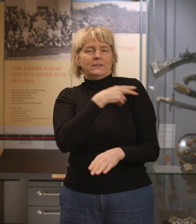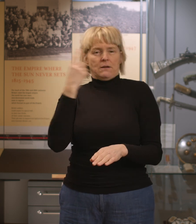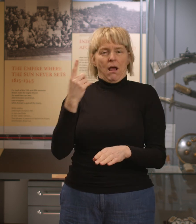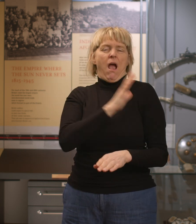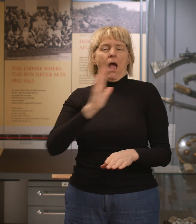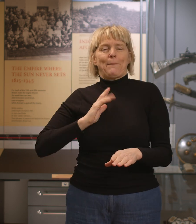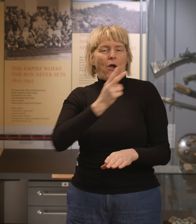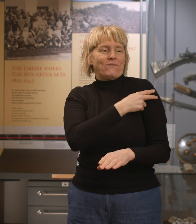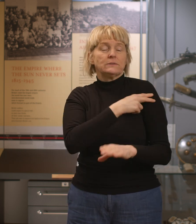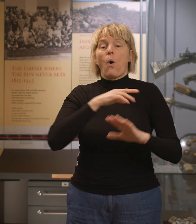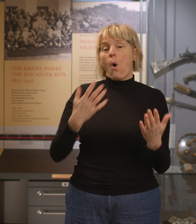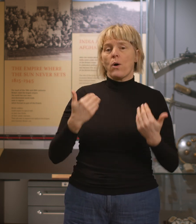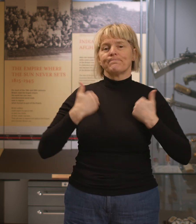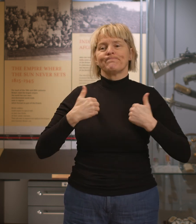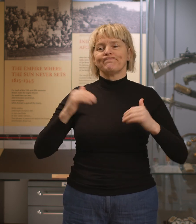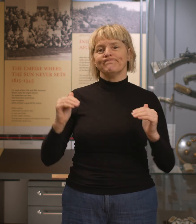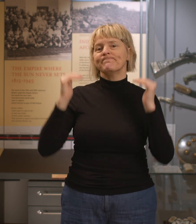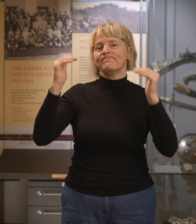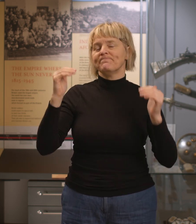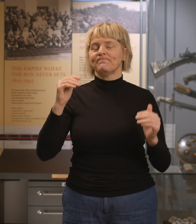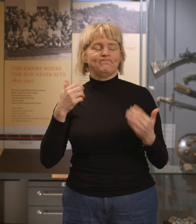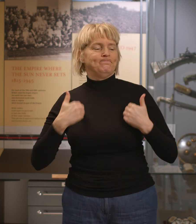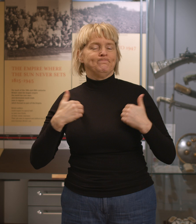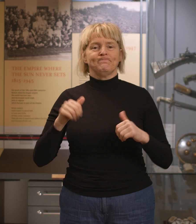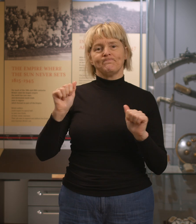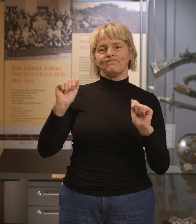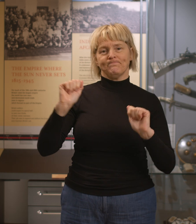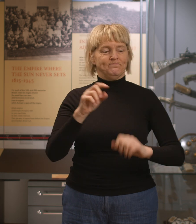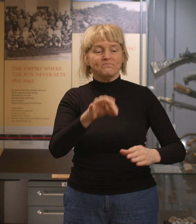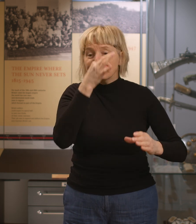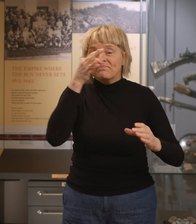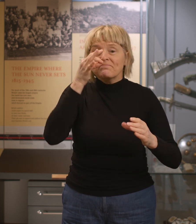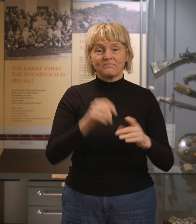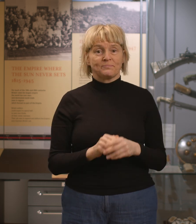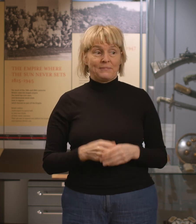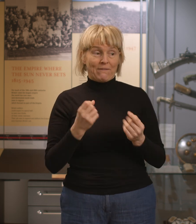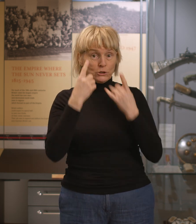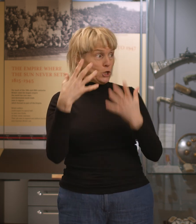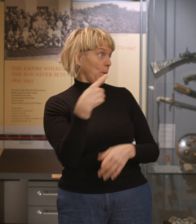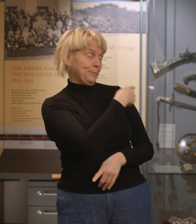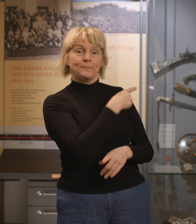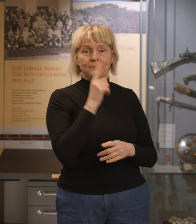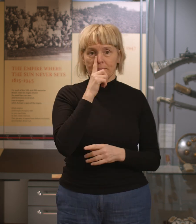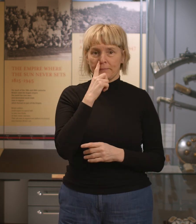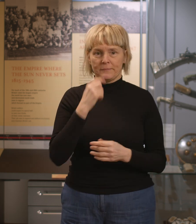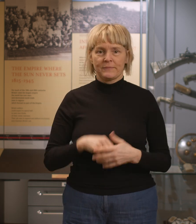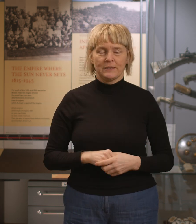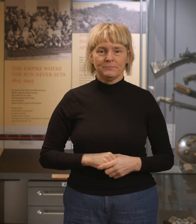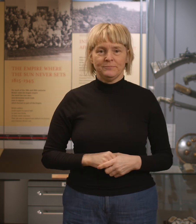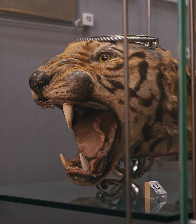including the officers of the armed forces. The Tigers Head Snuff Box dates to 1858.